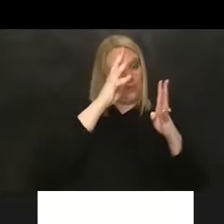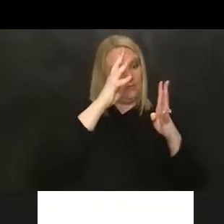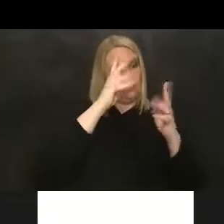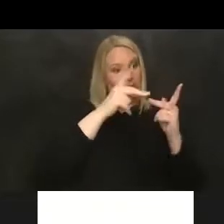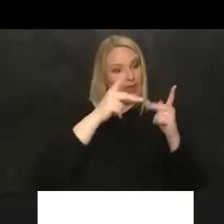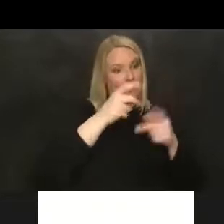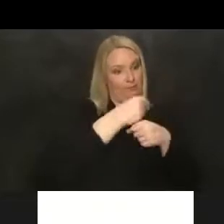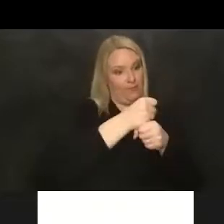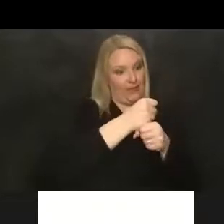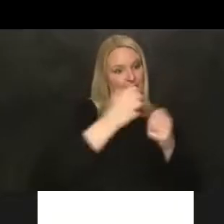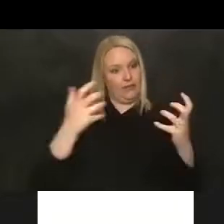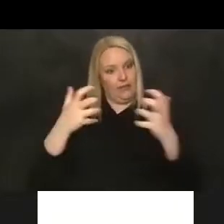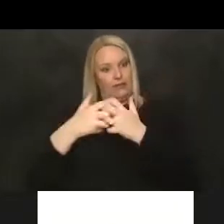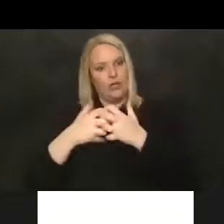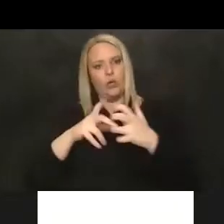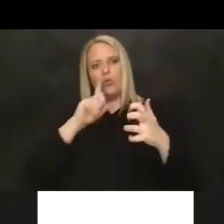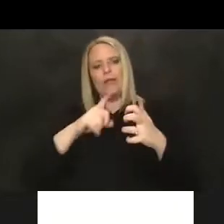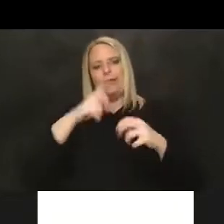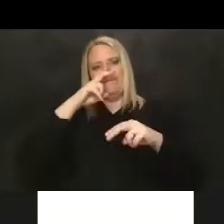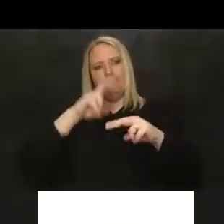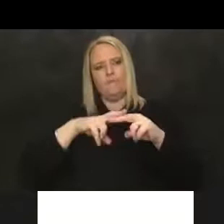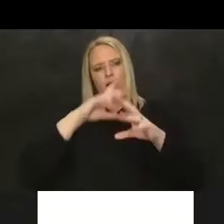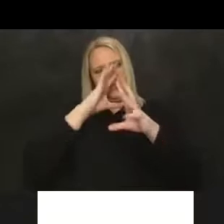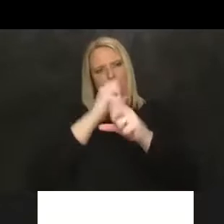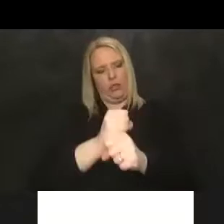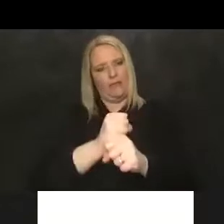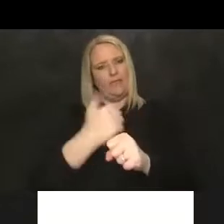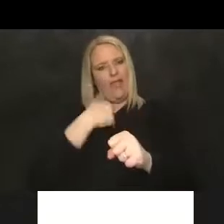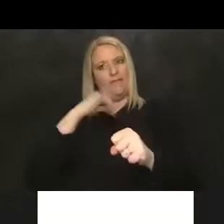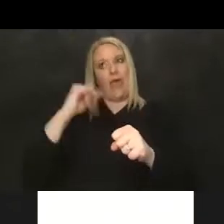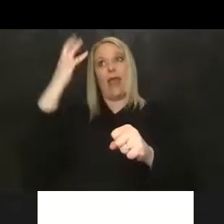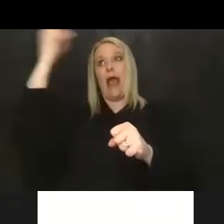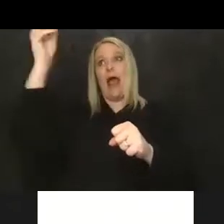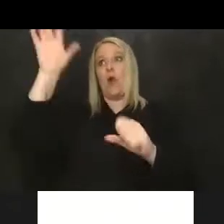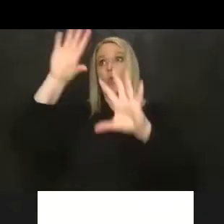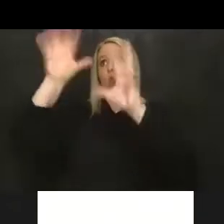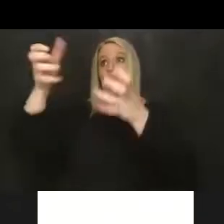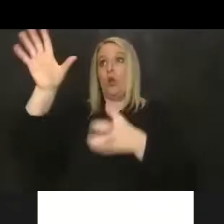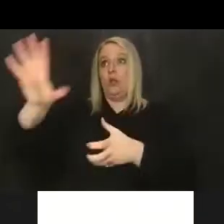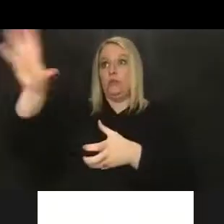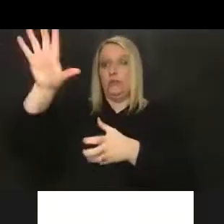it is fascinating to have this externalized world, right? To be thinking about the built